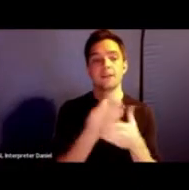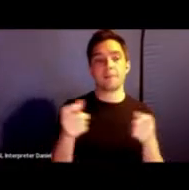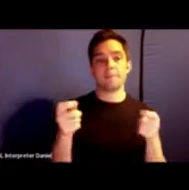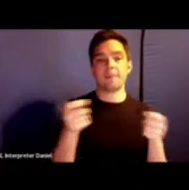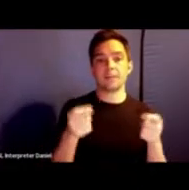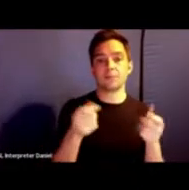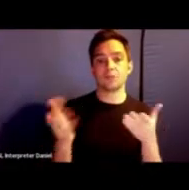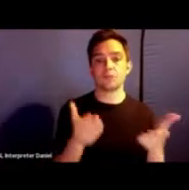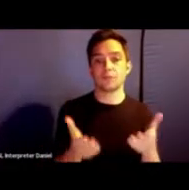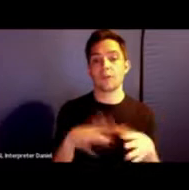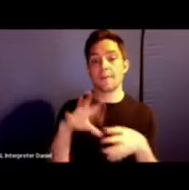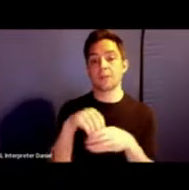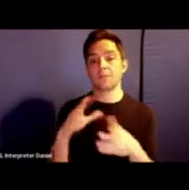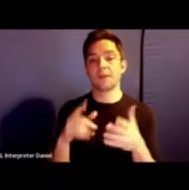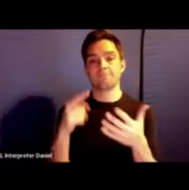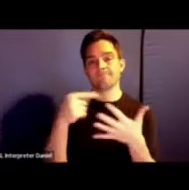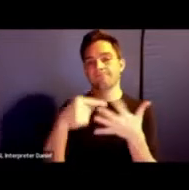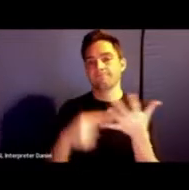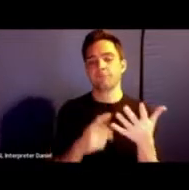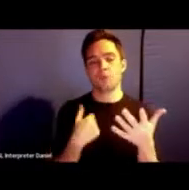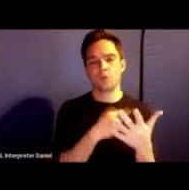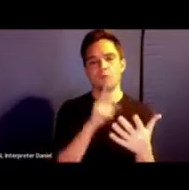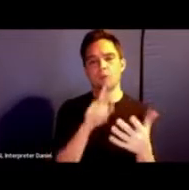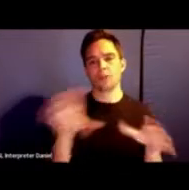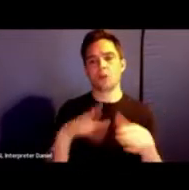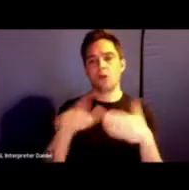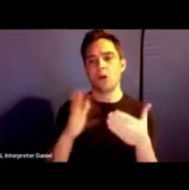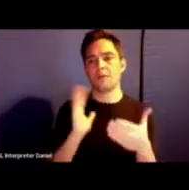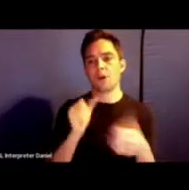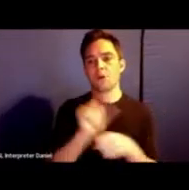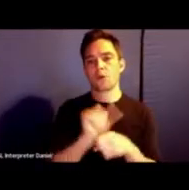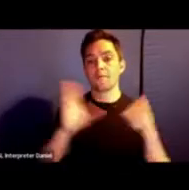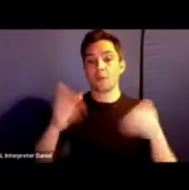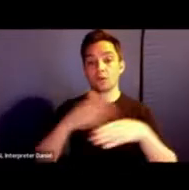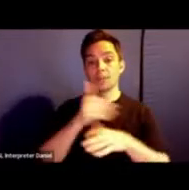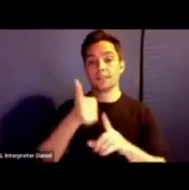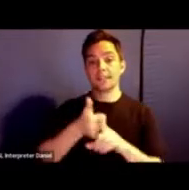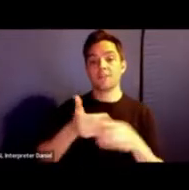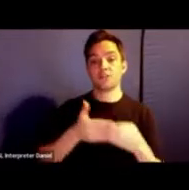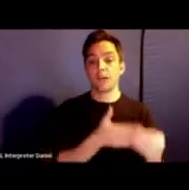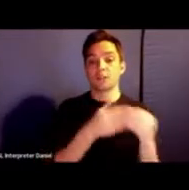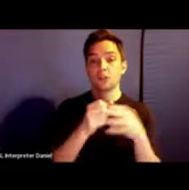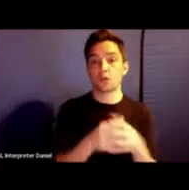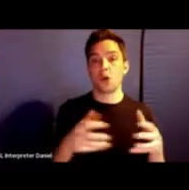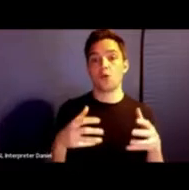participants, we really do. All of our work is focused on helping self direction to grow. And we deeply believe that